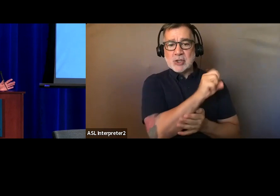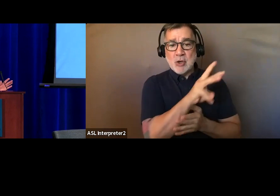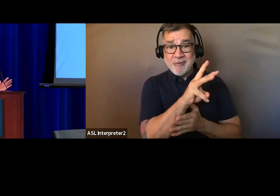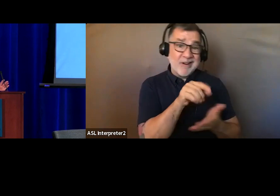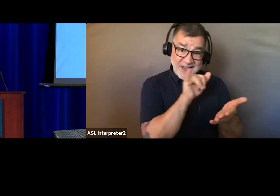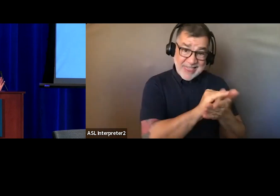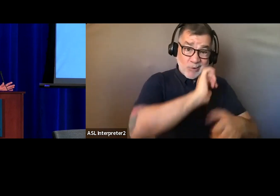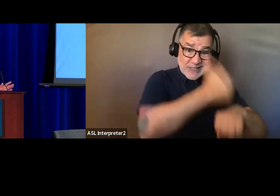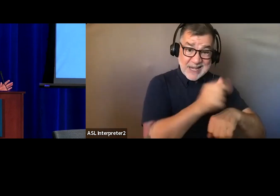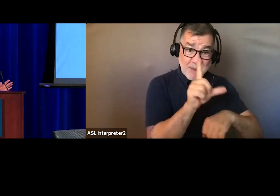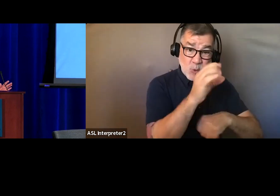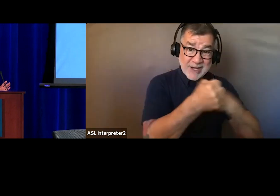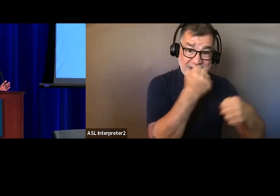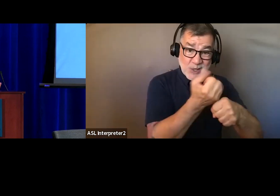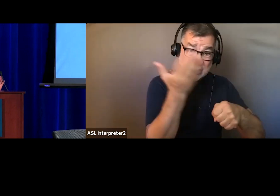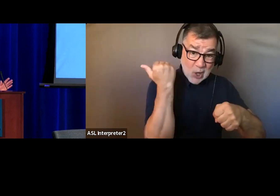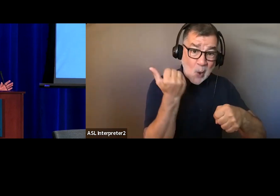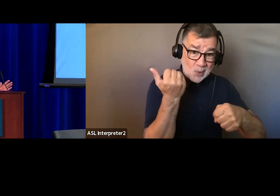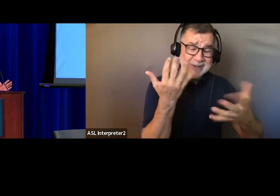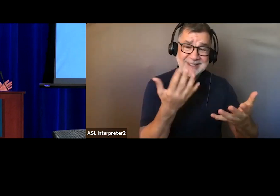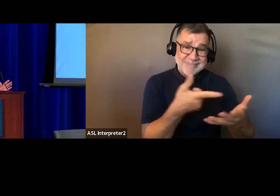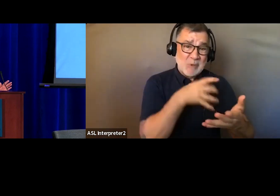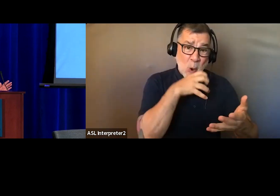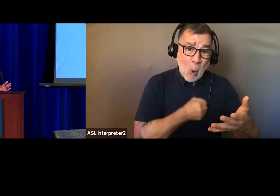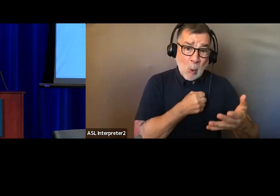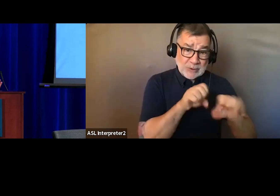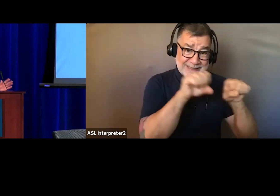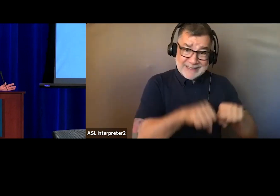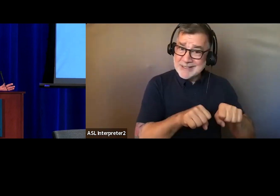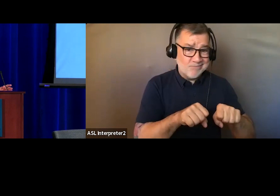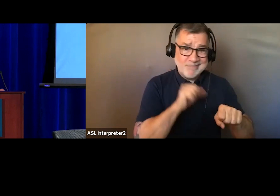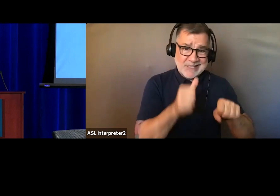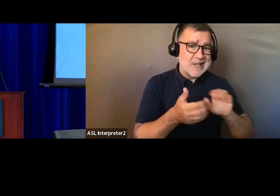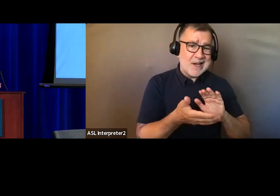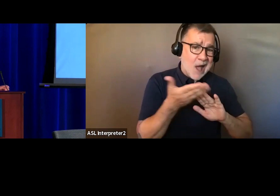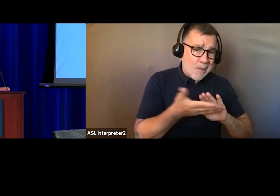as time goes on systems get antiquated, they can't operate in the security environment,